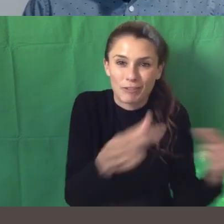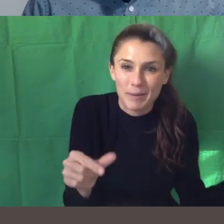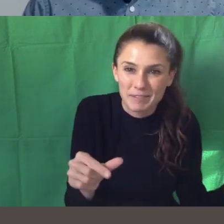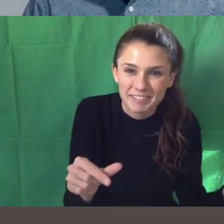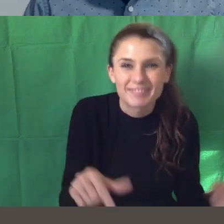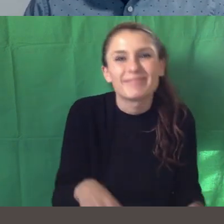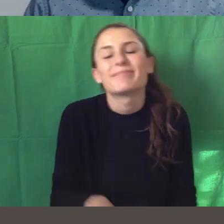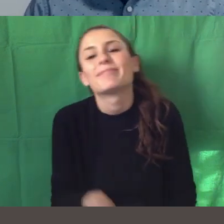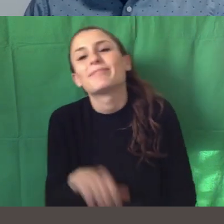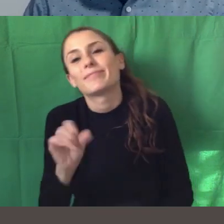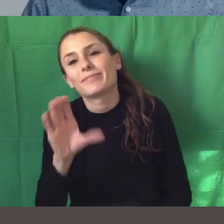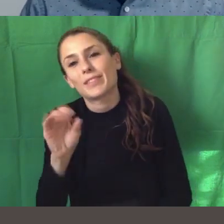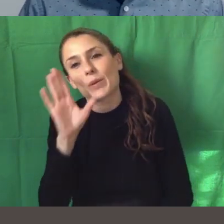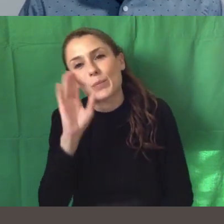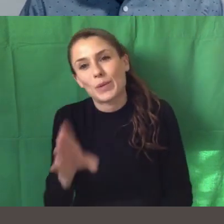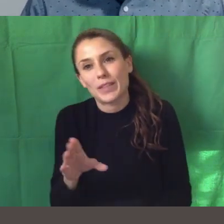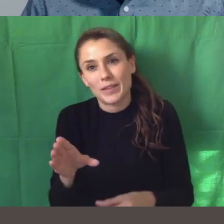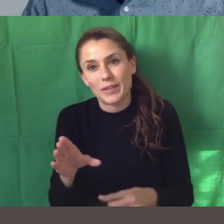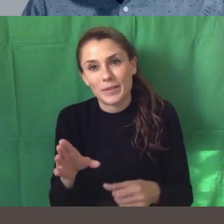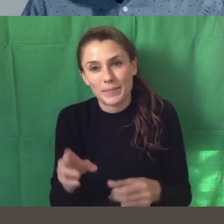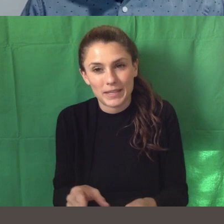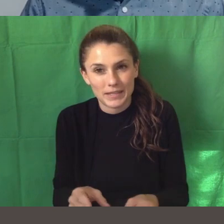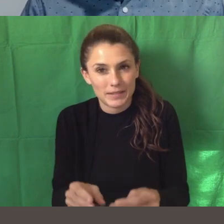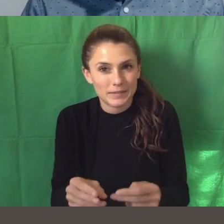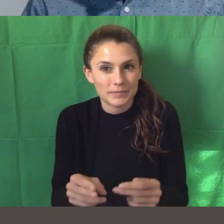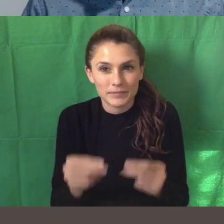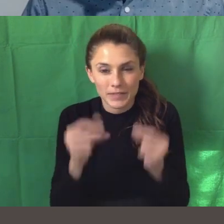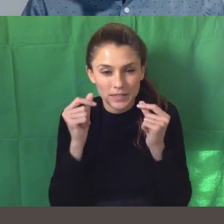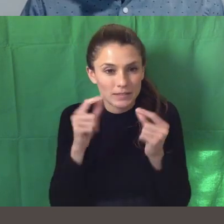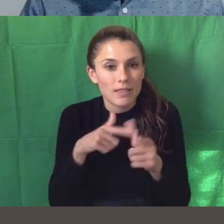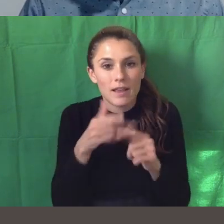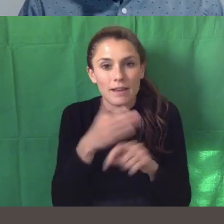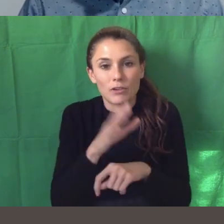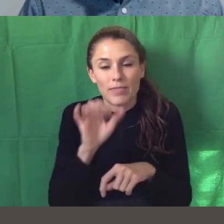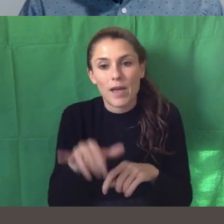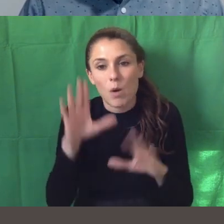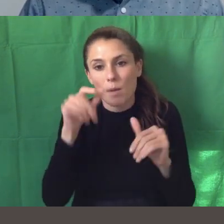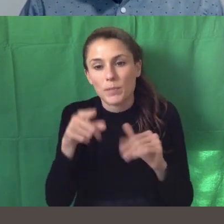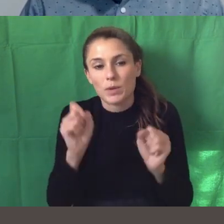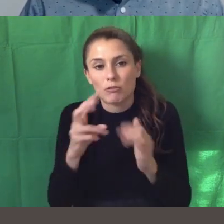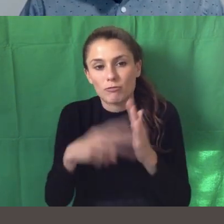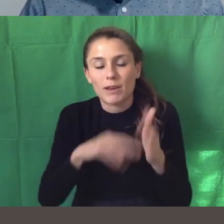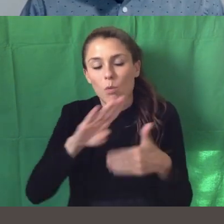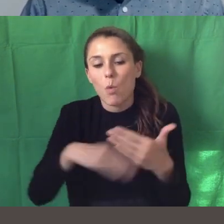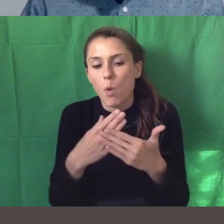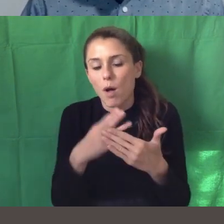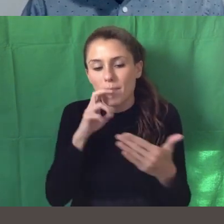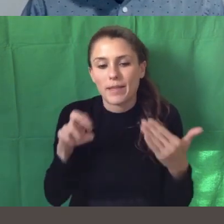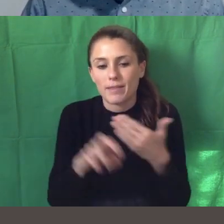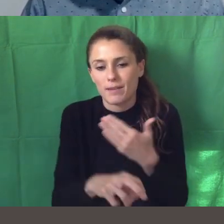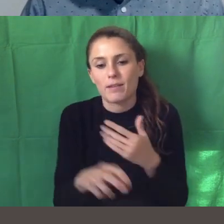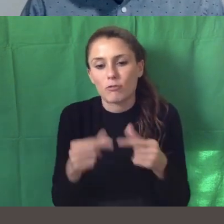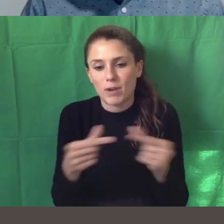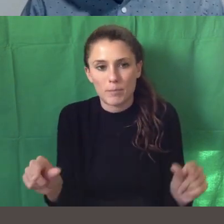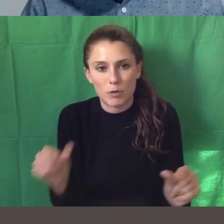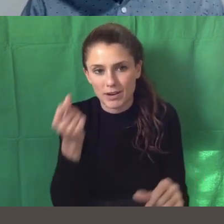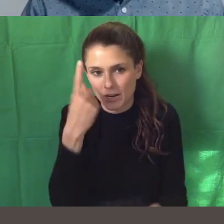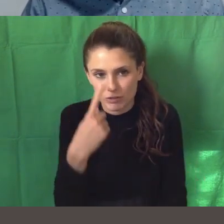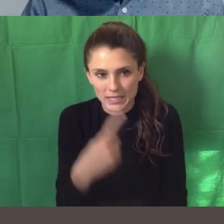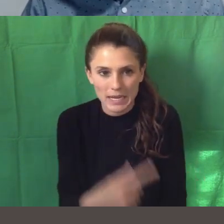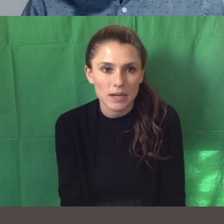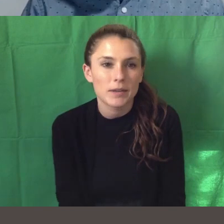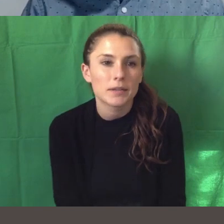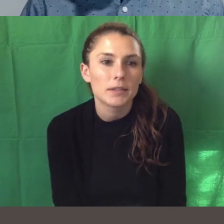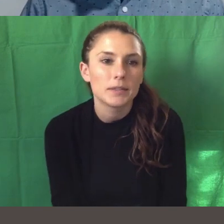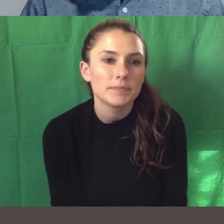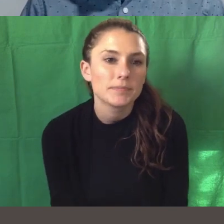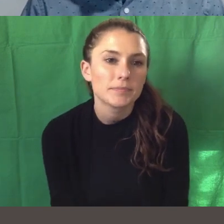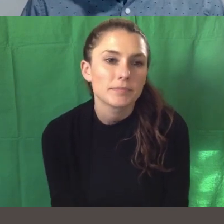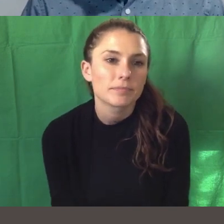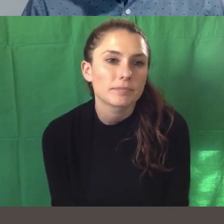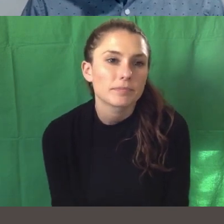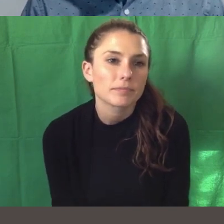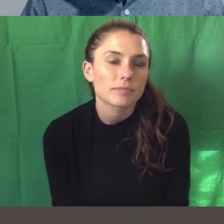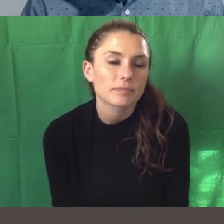This will be real quick, but after this, hopefully you'll be able to read all Python's grammar and understand it.